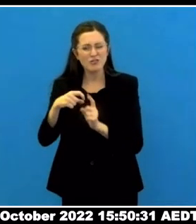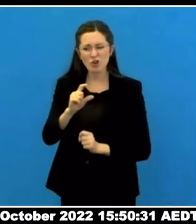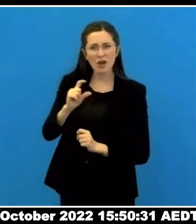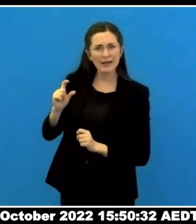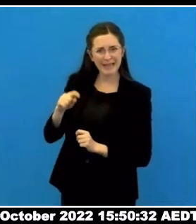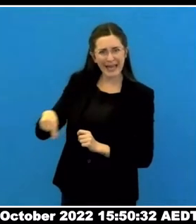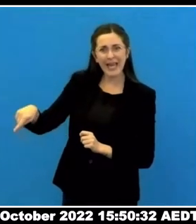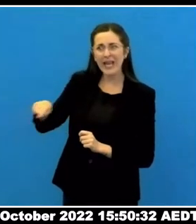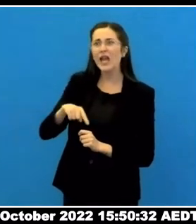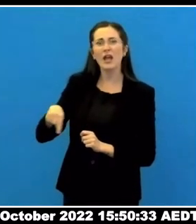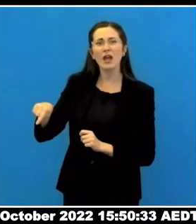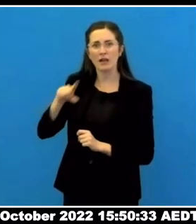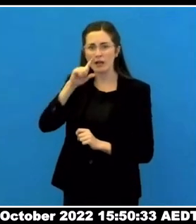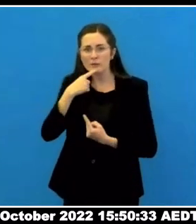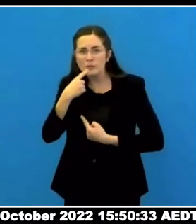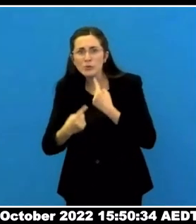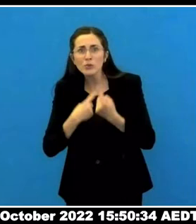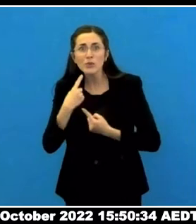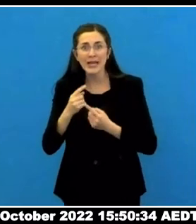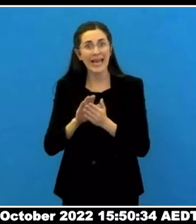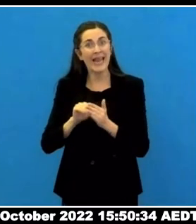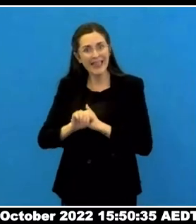we can we can provide the information in the first language.